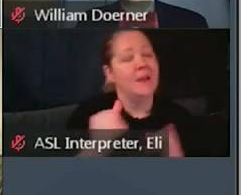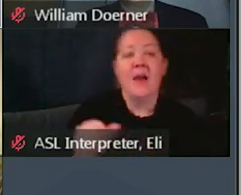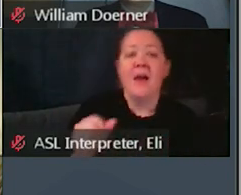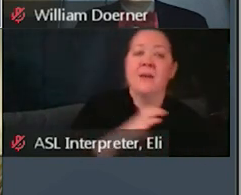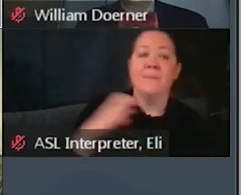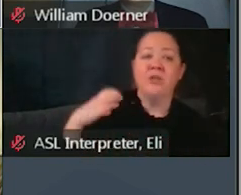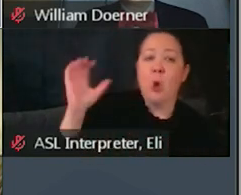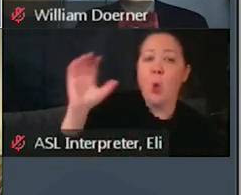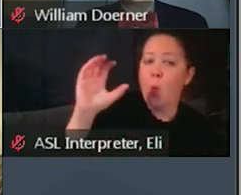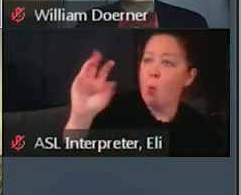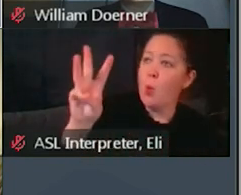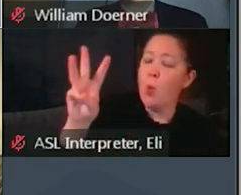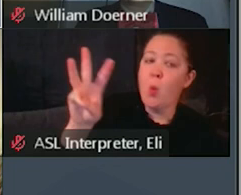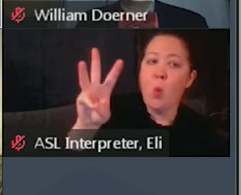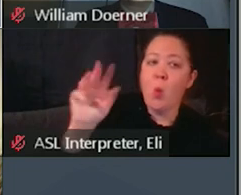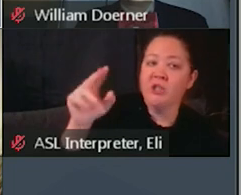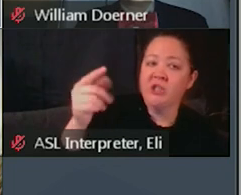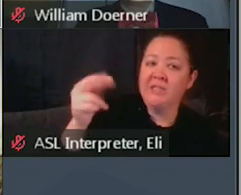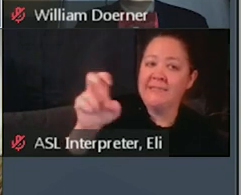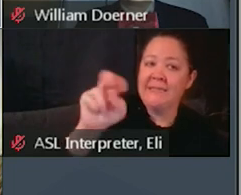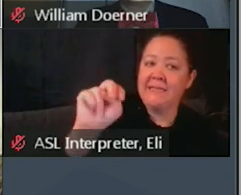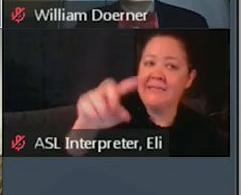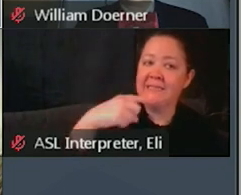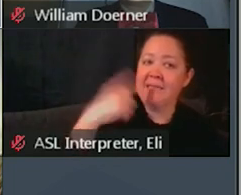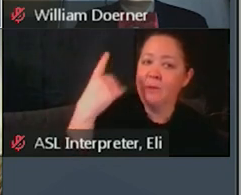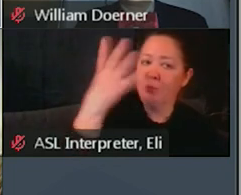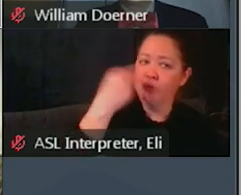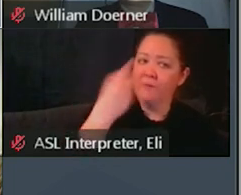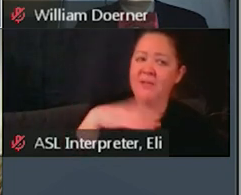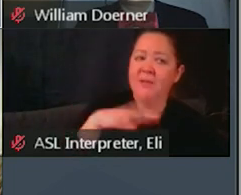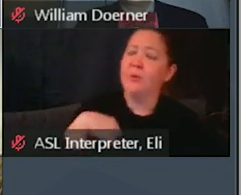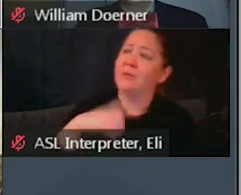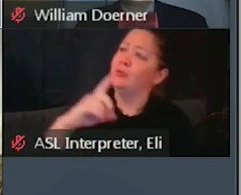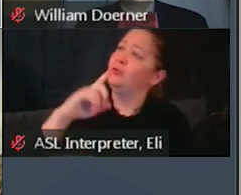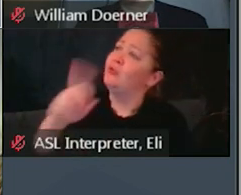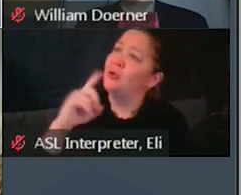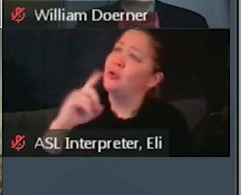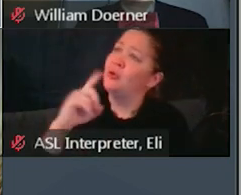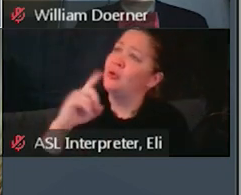echoed by everyone else. We're truly thankful to the citizens. We hear you.